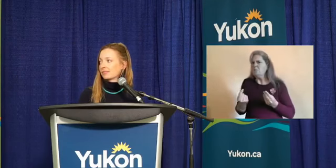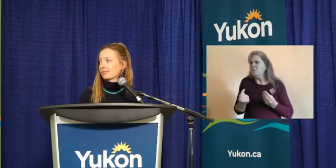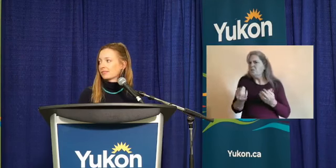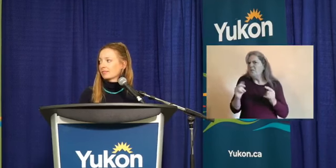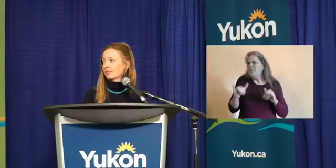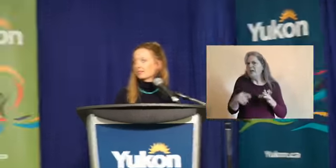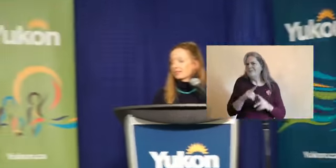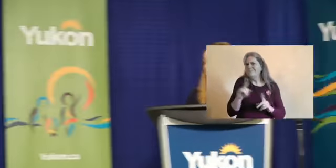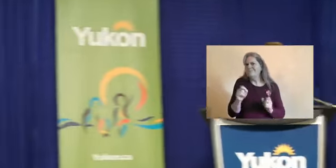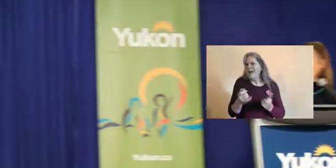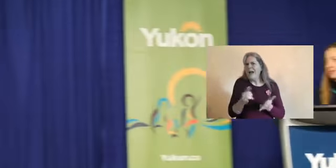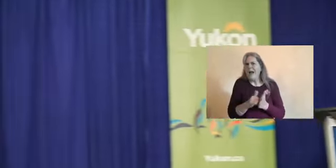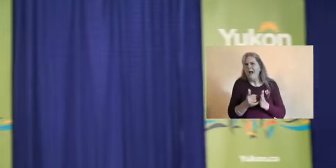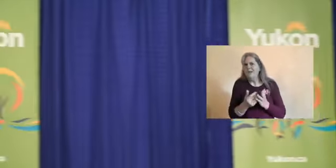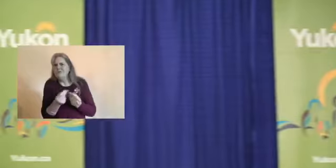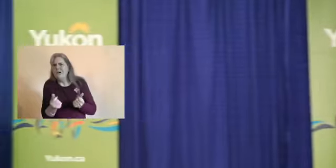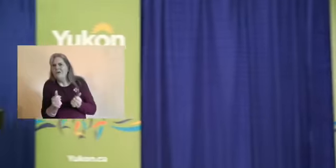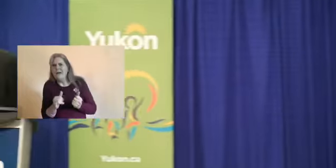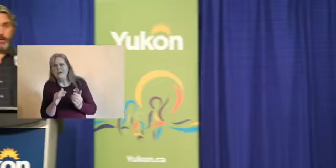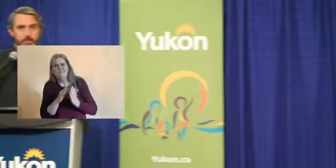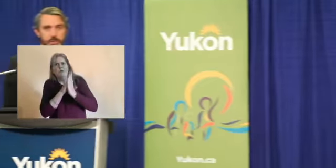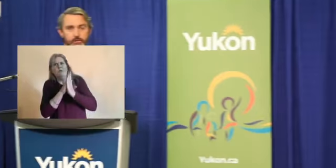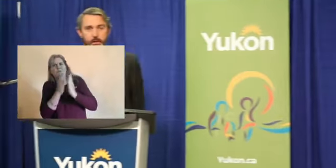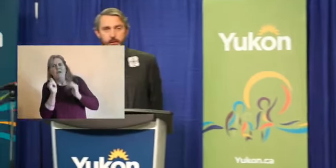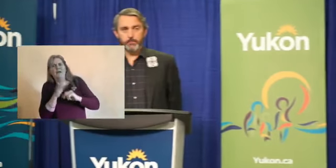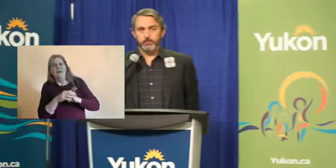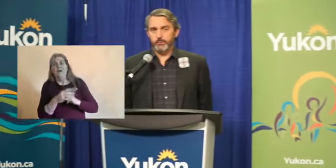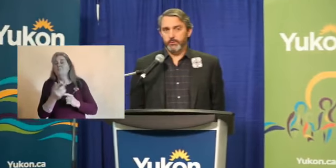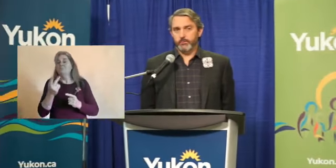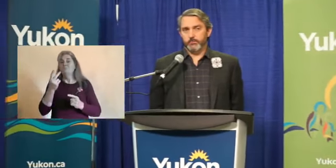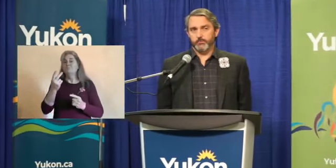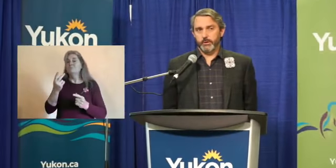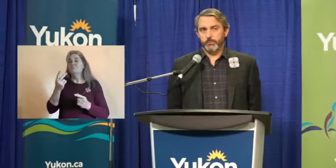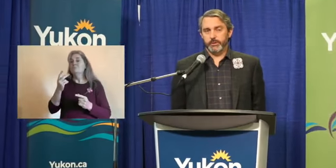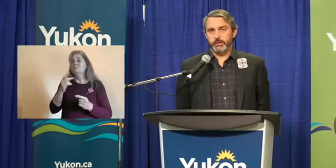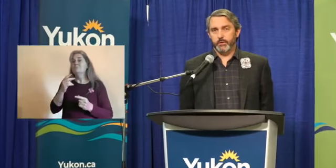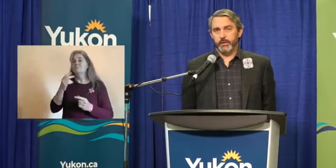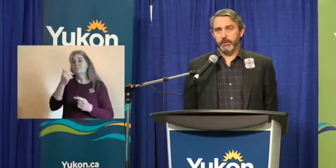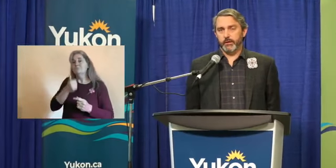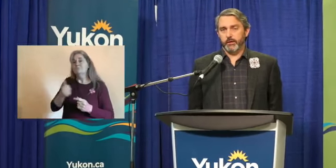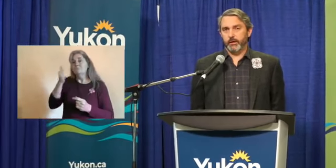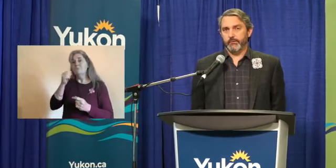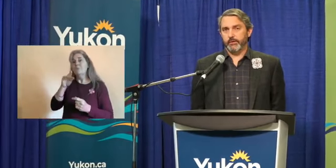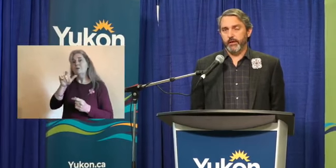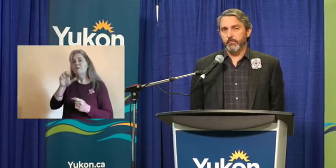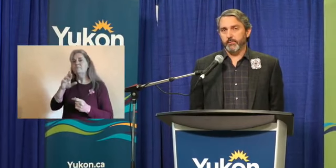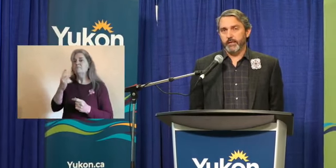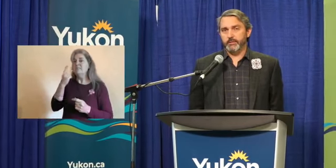it comes up? We will have to take that as it comes, David. We just put out a very